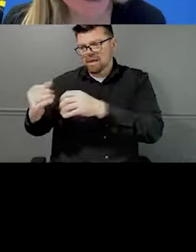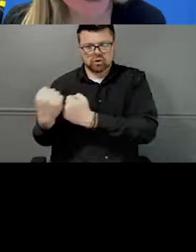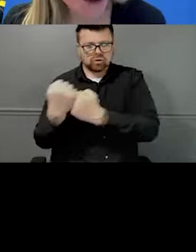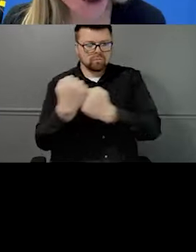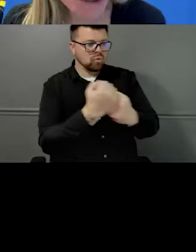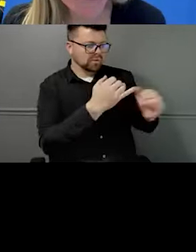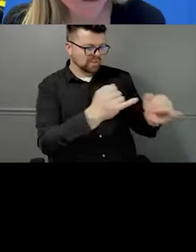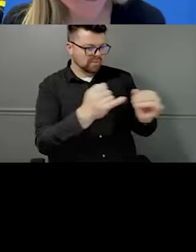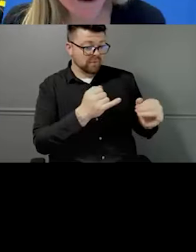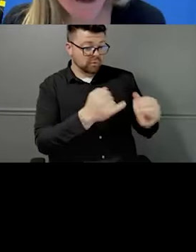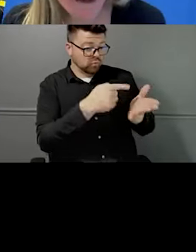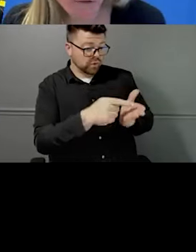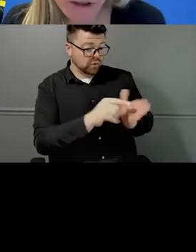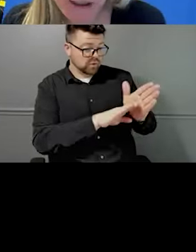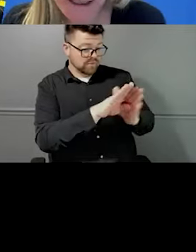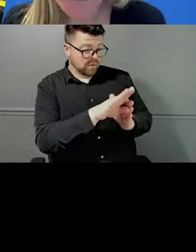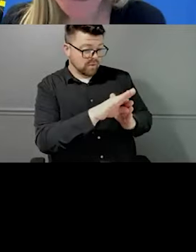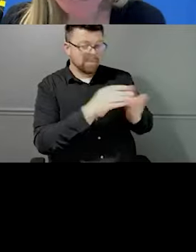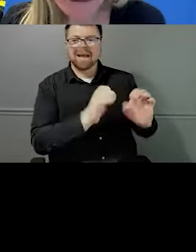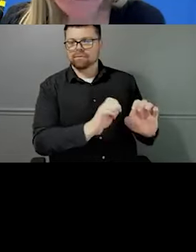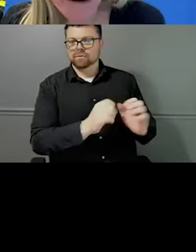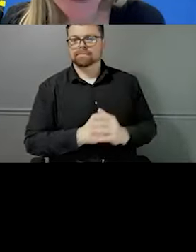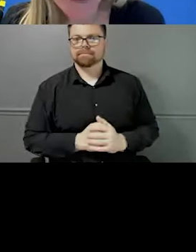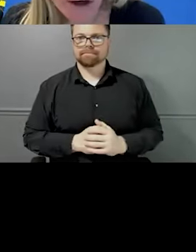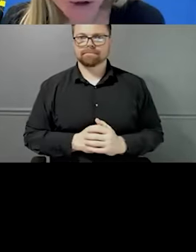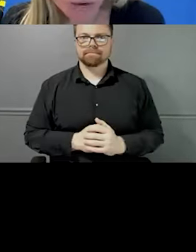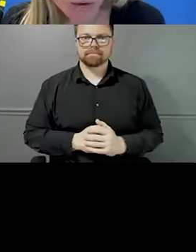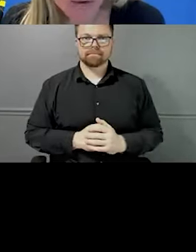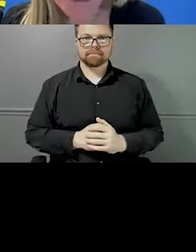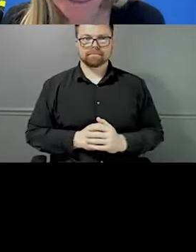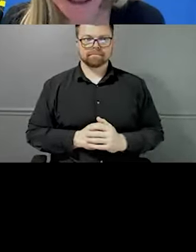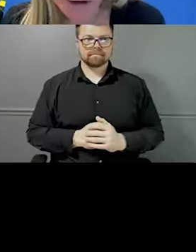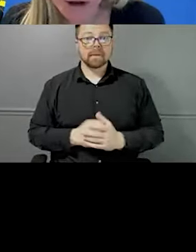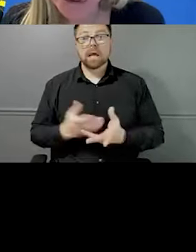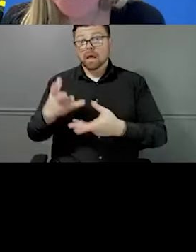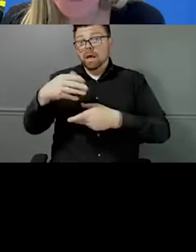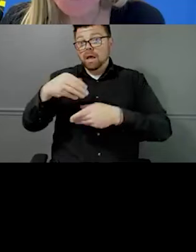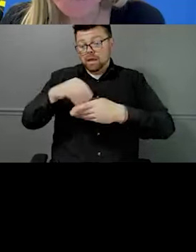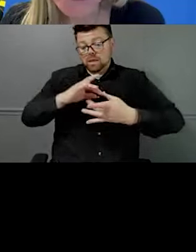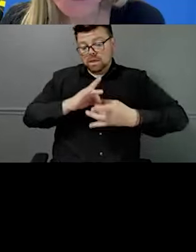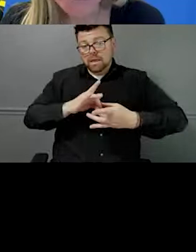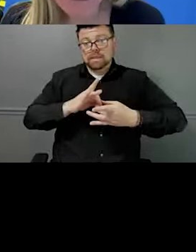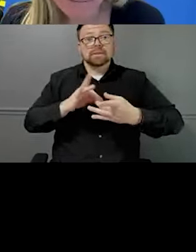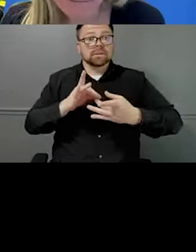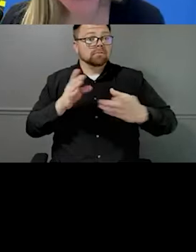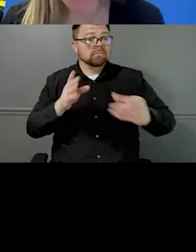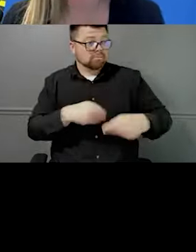research and development efforts. And in-kind contribution may include, but is not limited to,